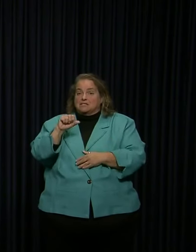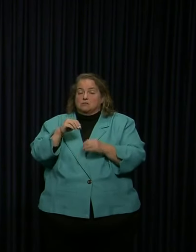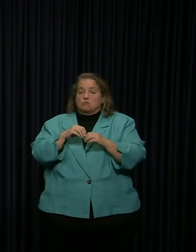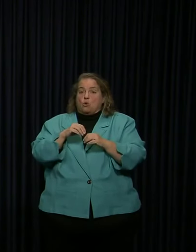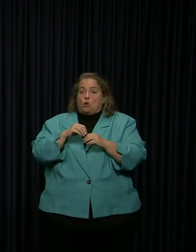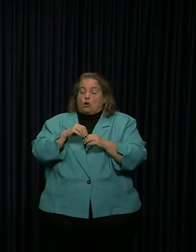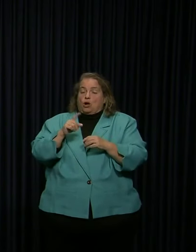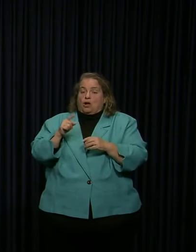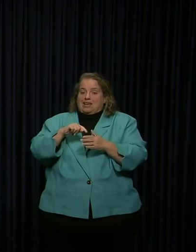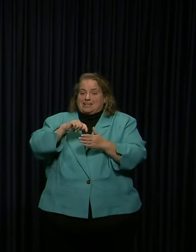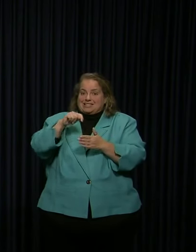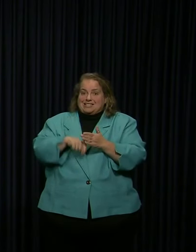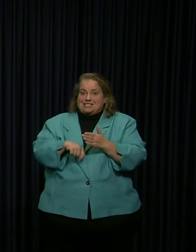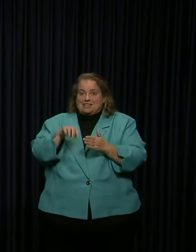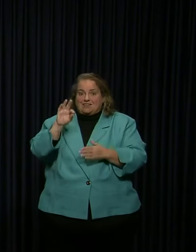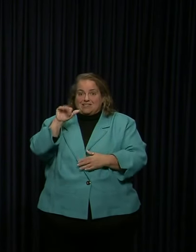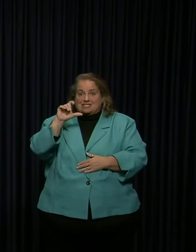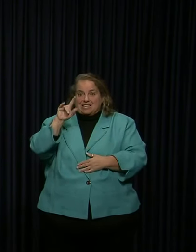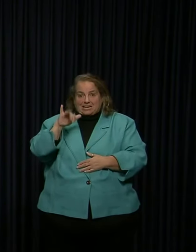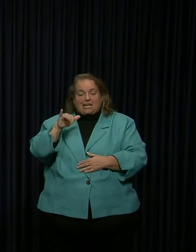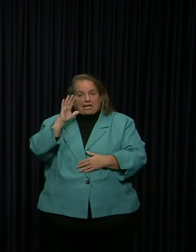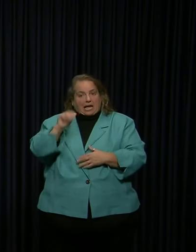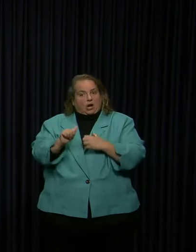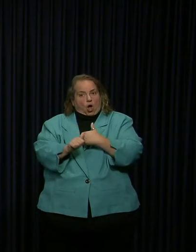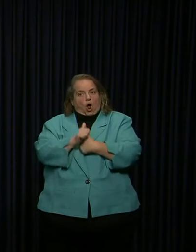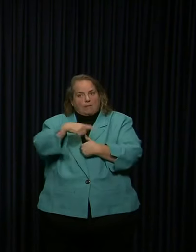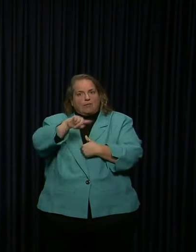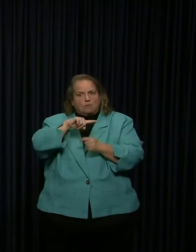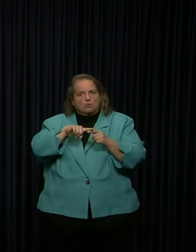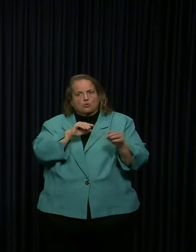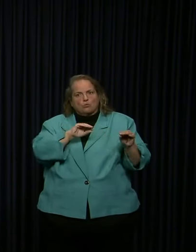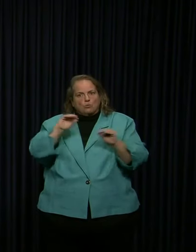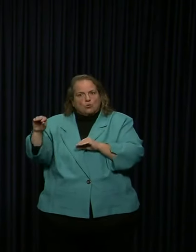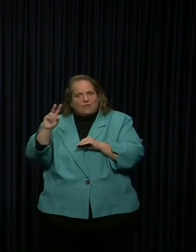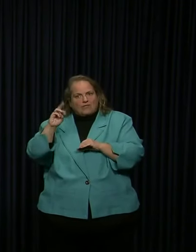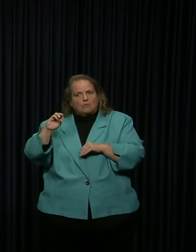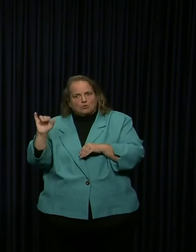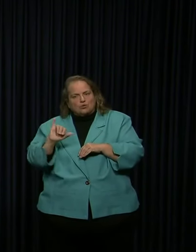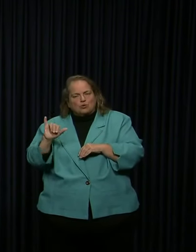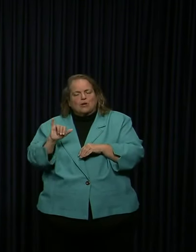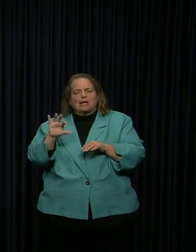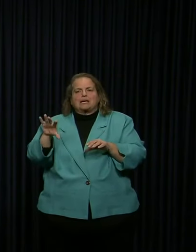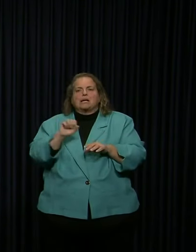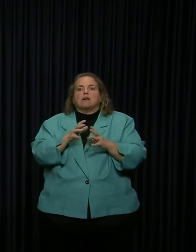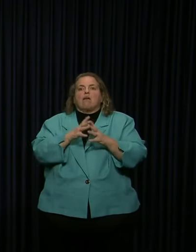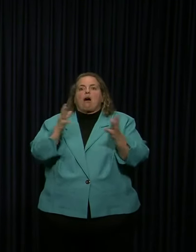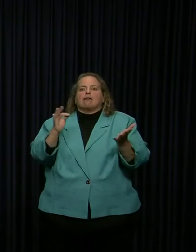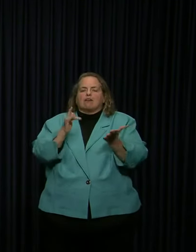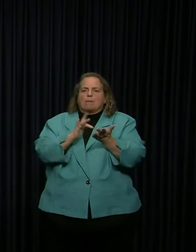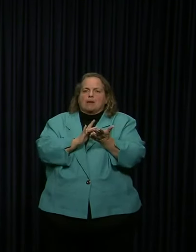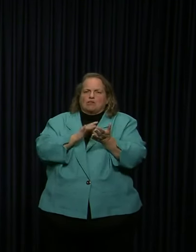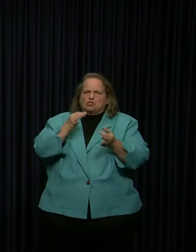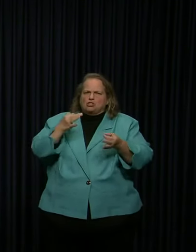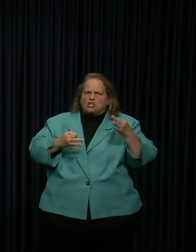BUNCH, PHIL PENDLETON FROM WKYT, MIKE VALENTI FROM LEX 18 AND JOE